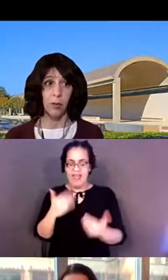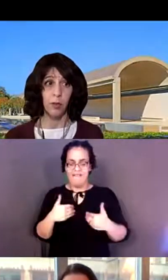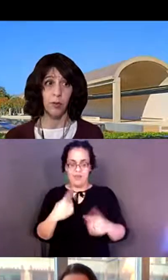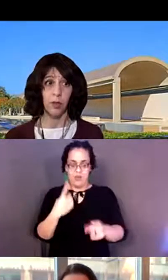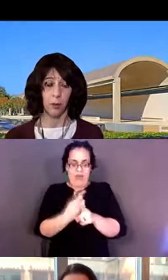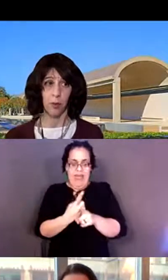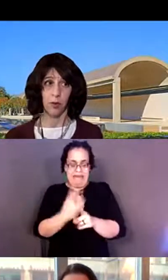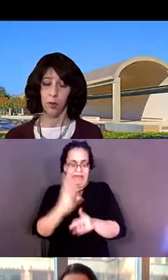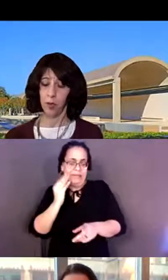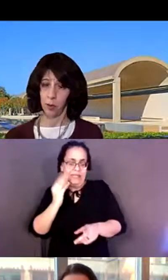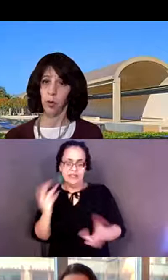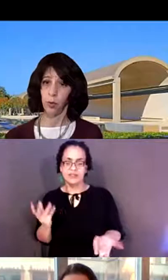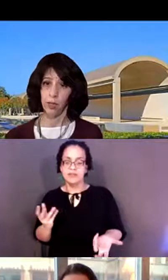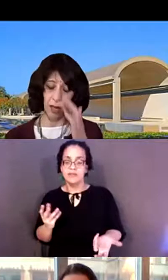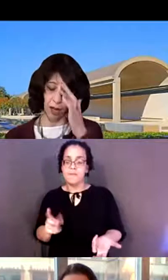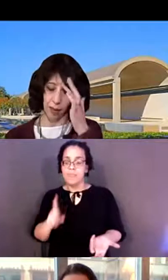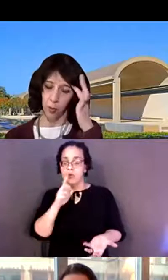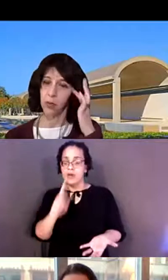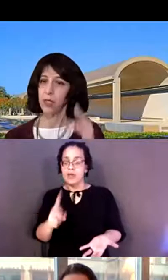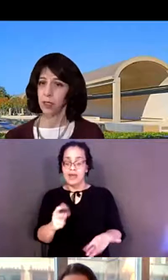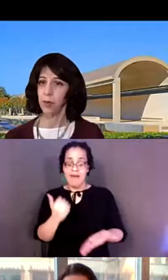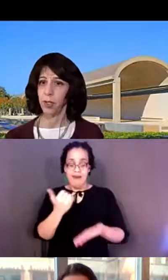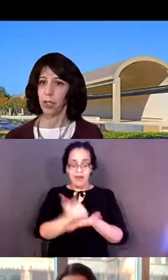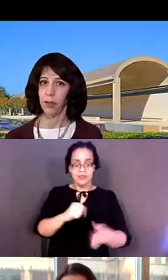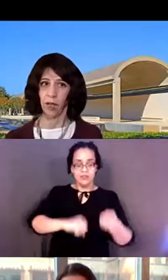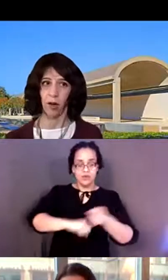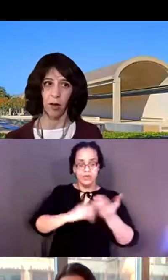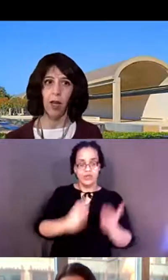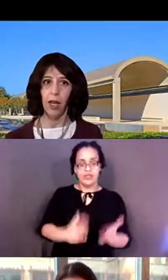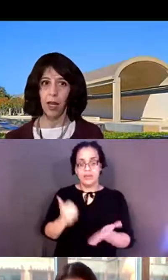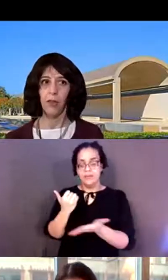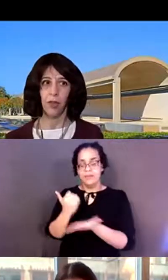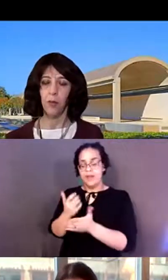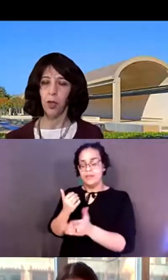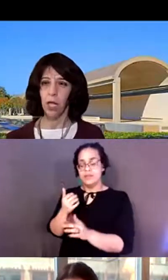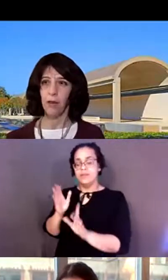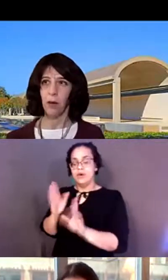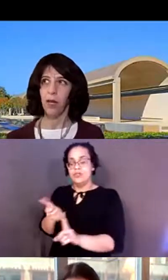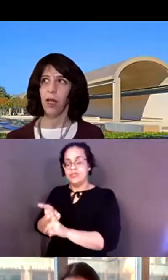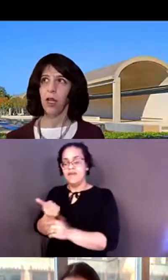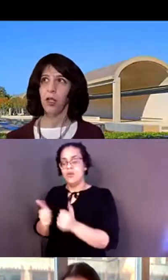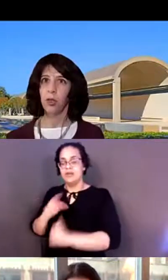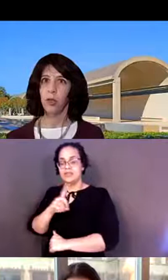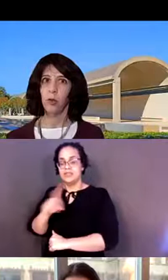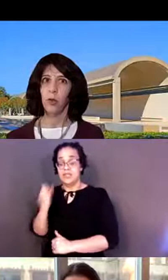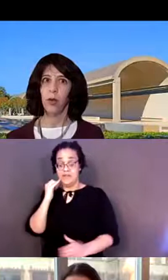for the both of the support person and the person with a disability if they are